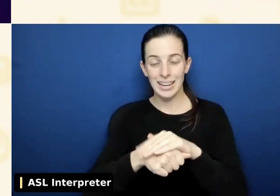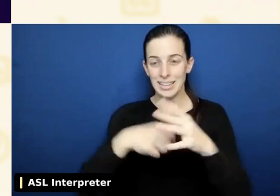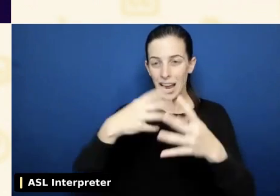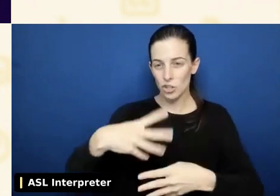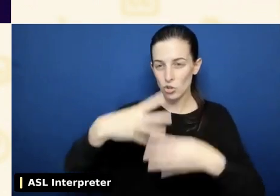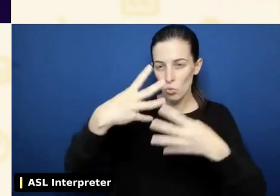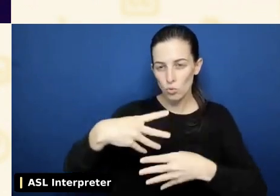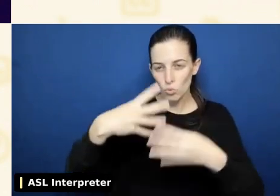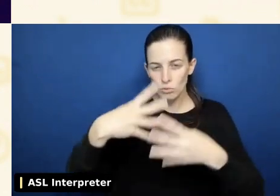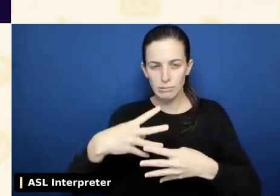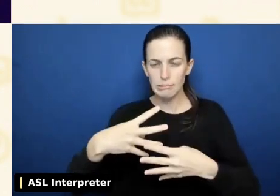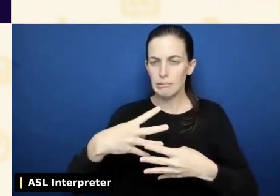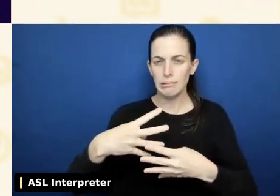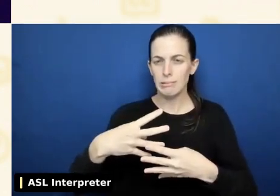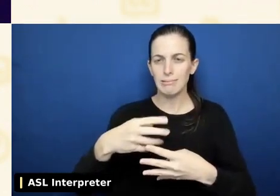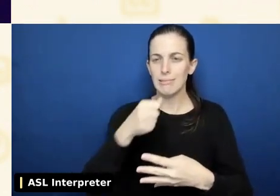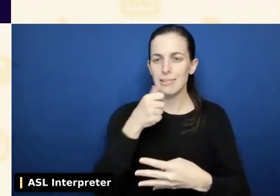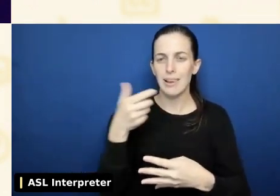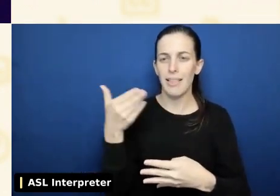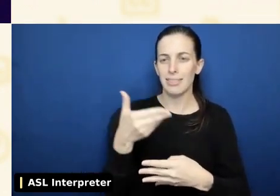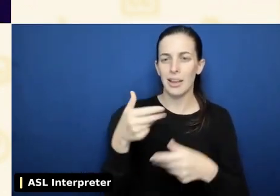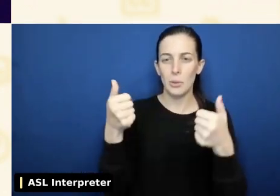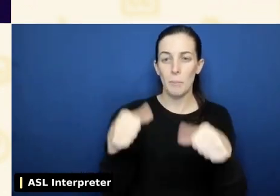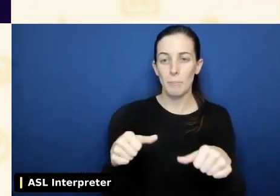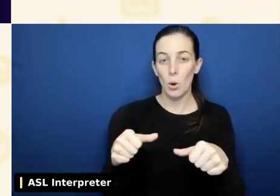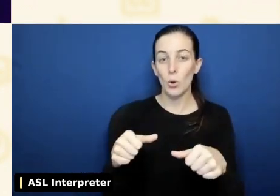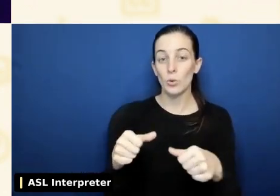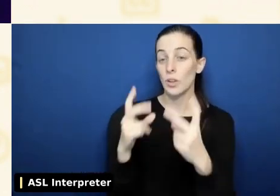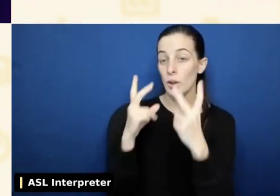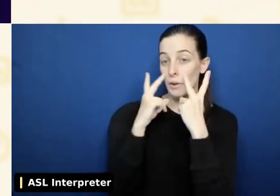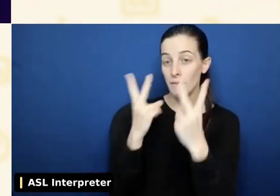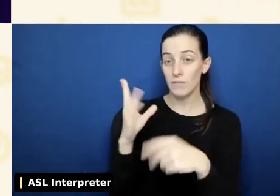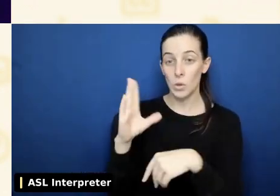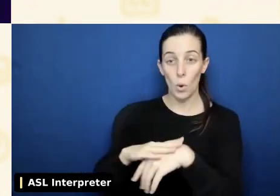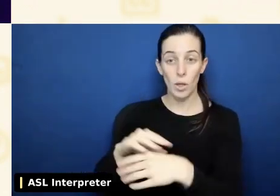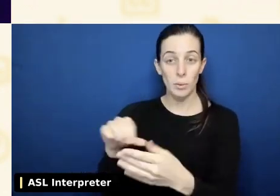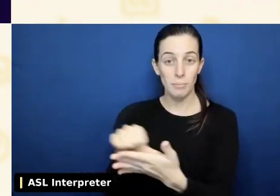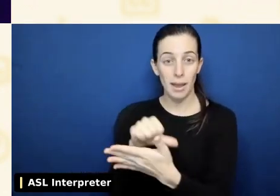So if I click View on Page, where this is helpful, it's going